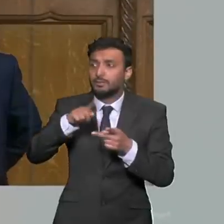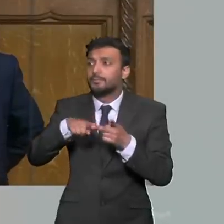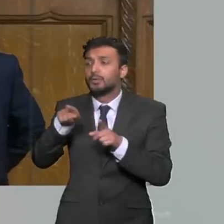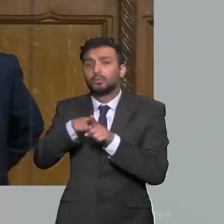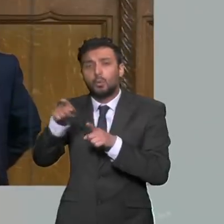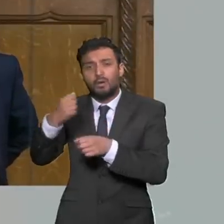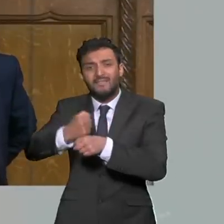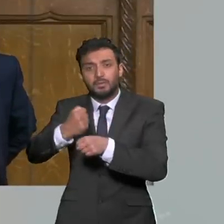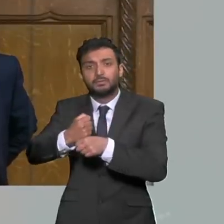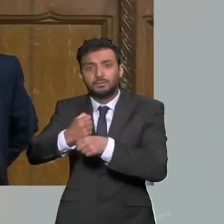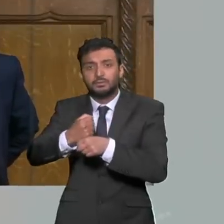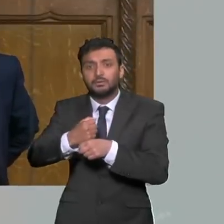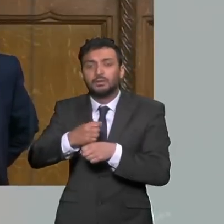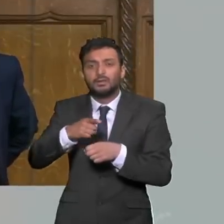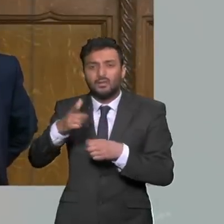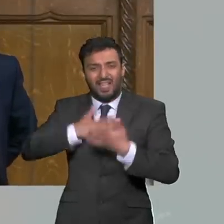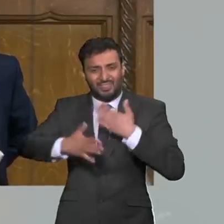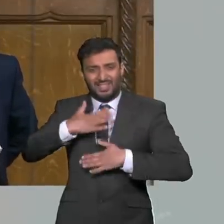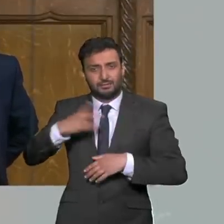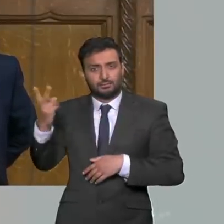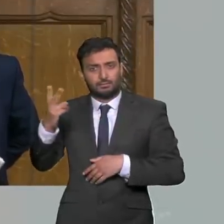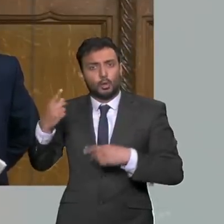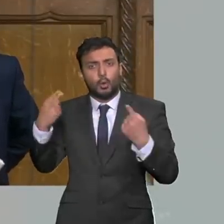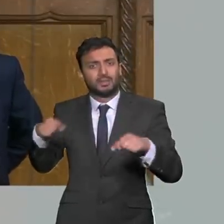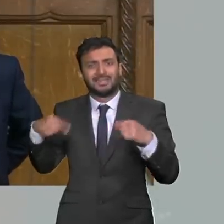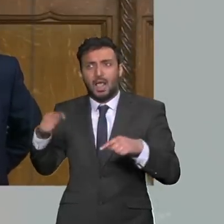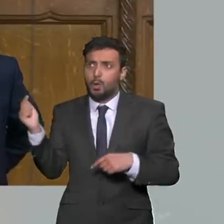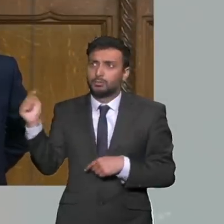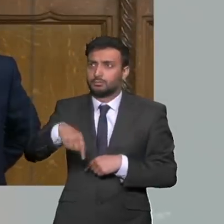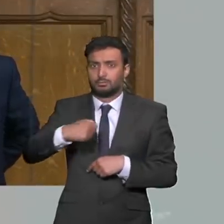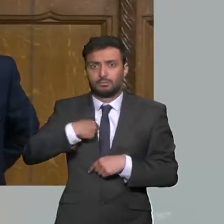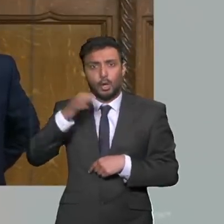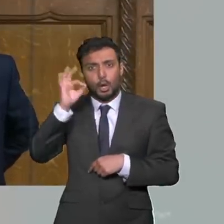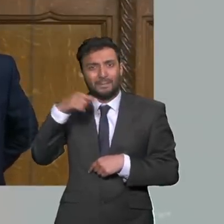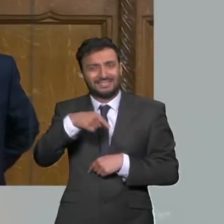were banned from attending my Committee, the Public Administration and Constitutional Affairs Committee, to give evidence. That meeting had been scheduled for two months.